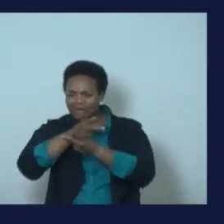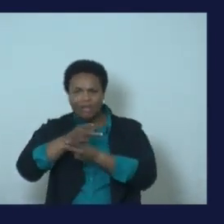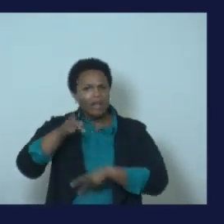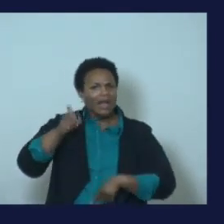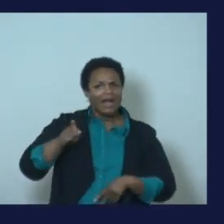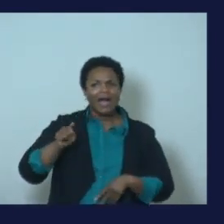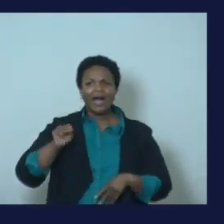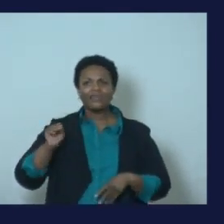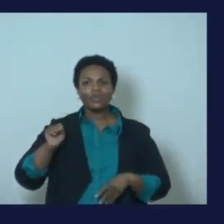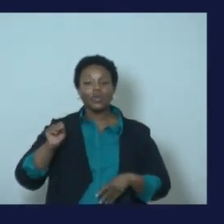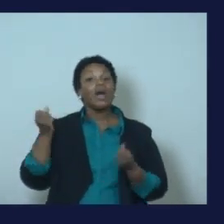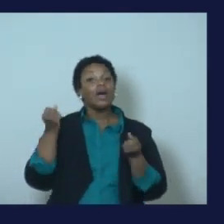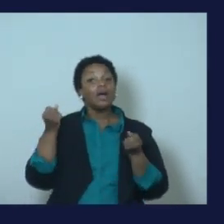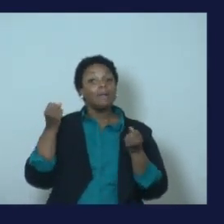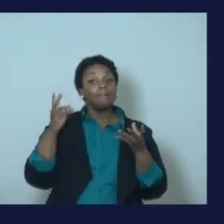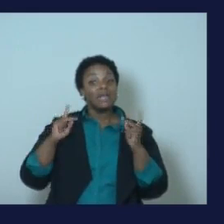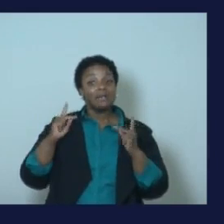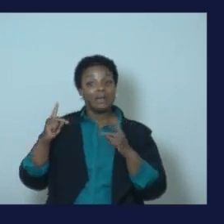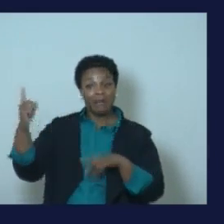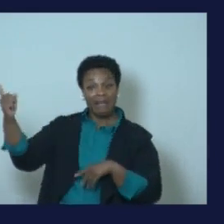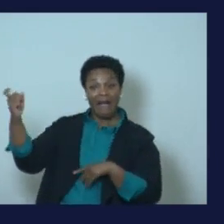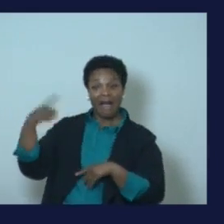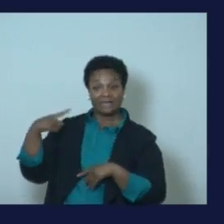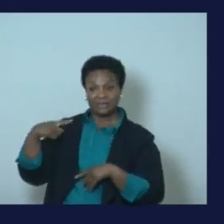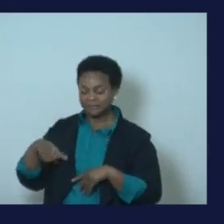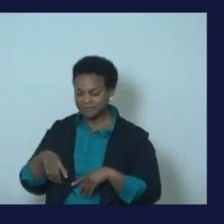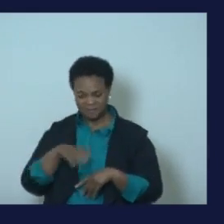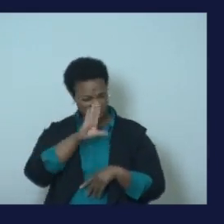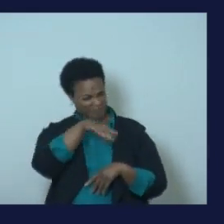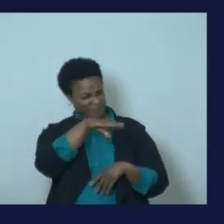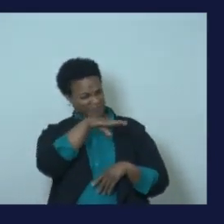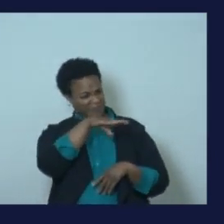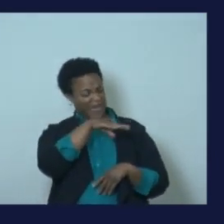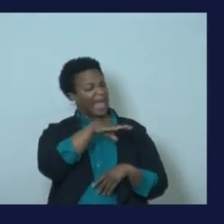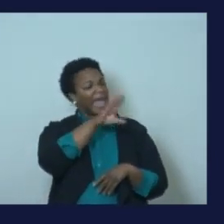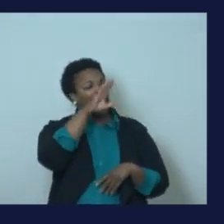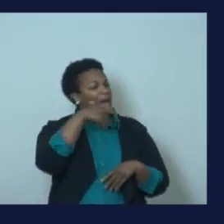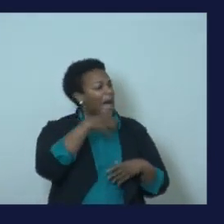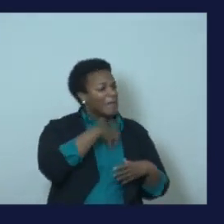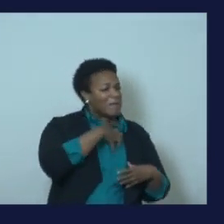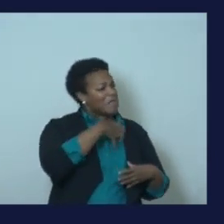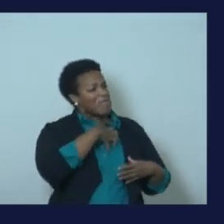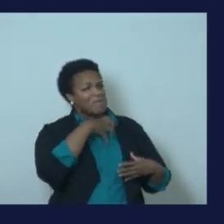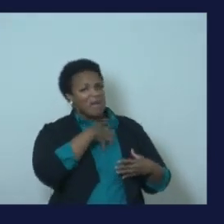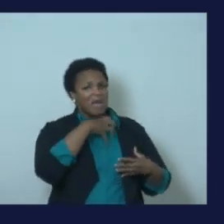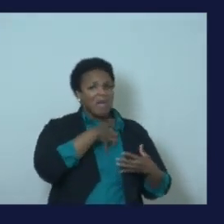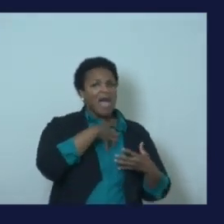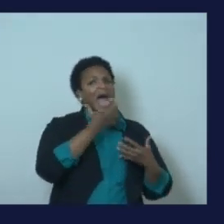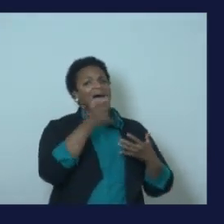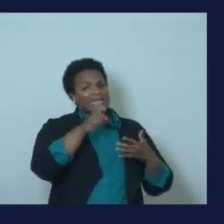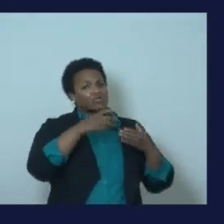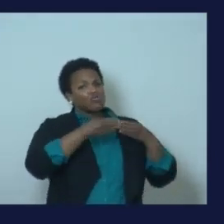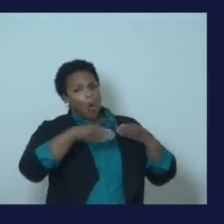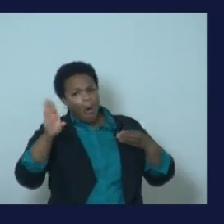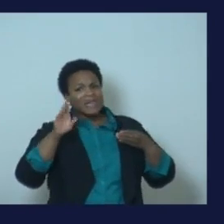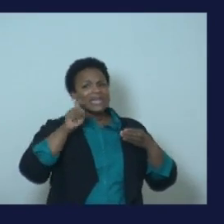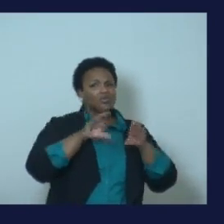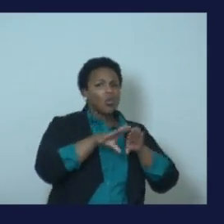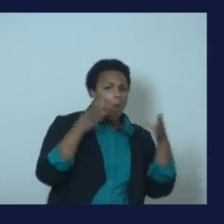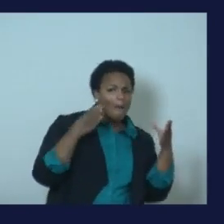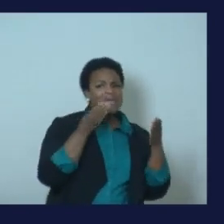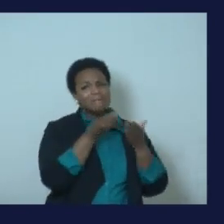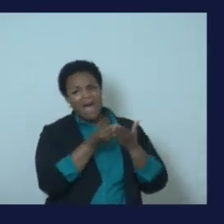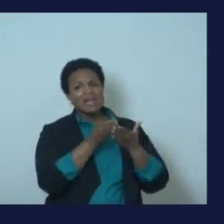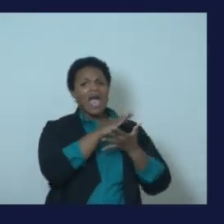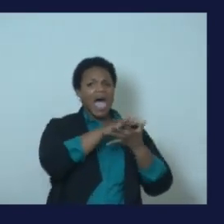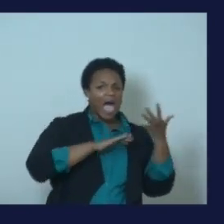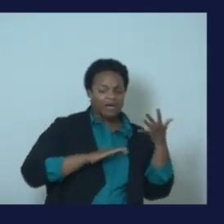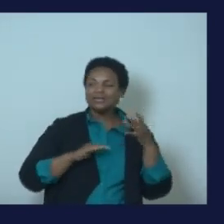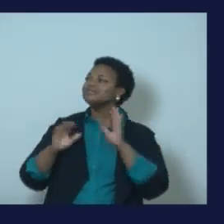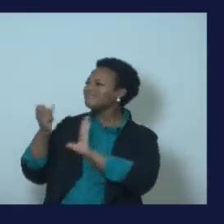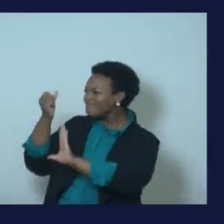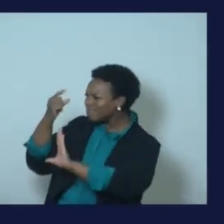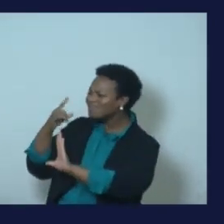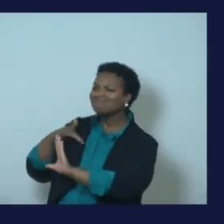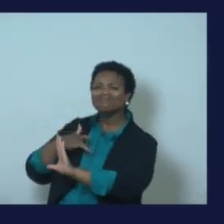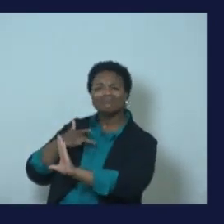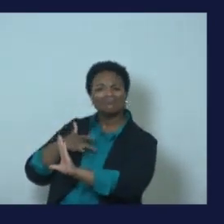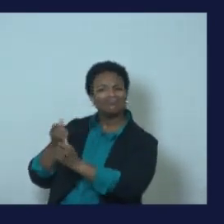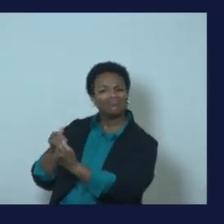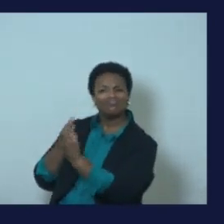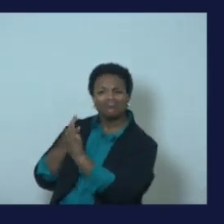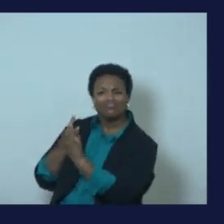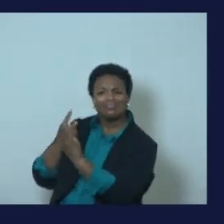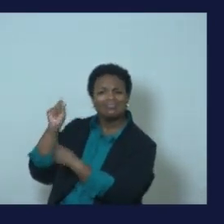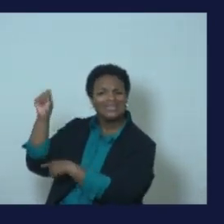SO WE HAVE TO BE VERY CAREFUL AND BE VERY VIGILANT AND I GET ASKED THIS QUESTION MORE THAN ANYTHING, YOU KNOW, IF A GROUP PETITIONS OR GROUP COMES TO US, WE ARE EMPATHETIC ABOUT YOUR